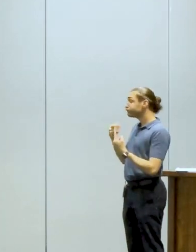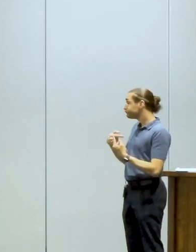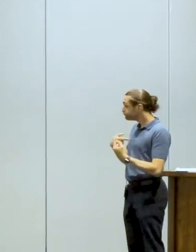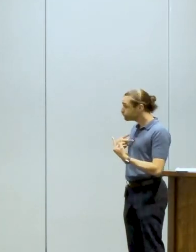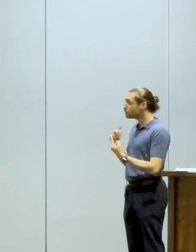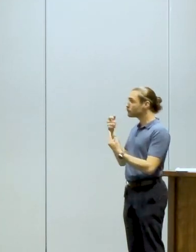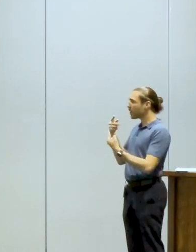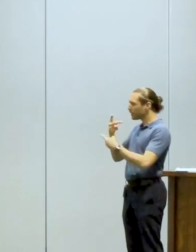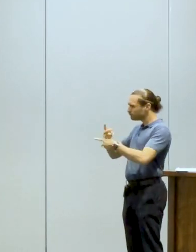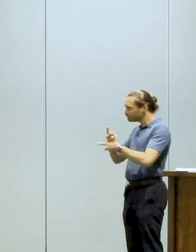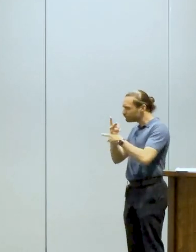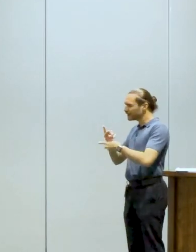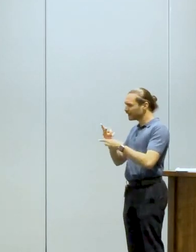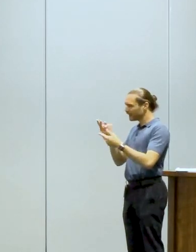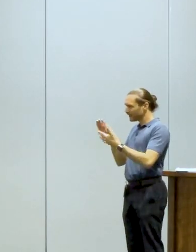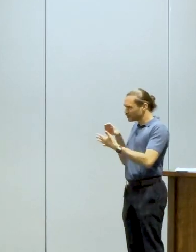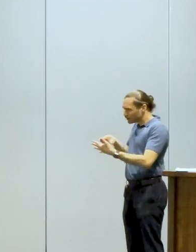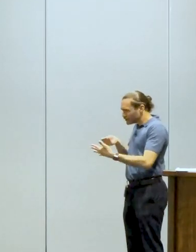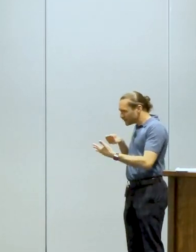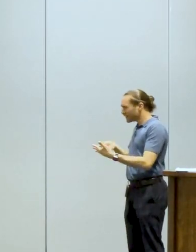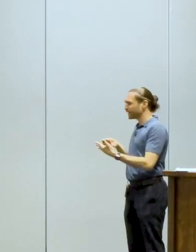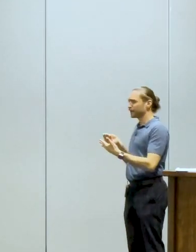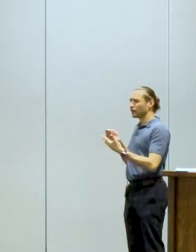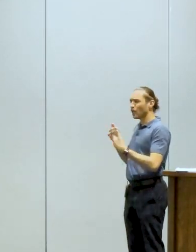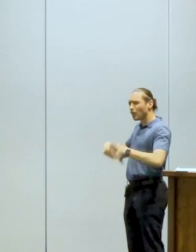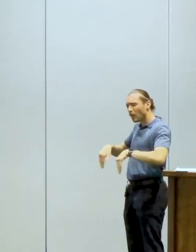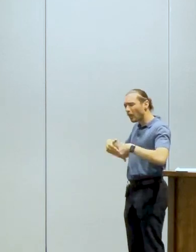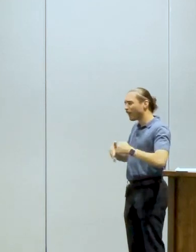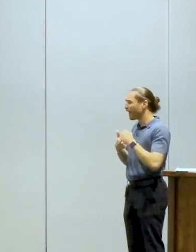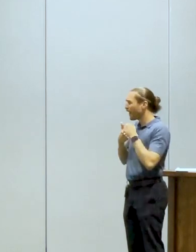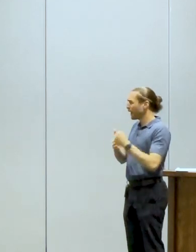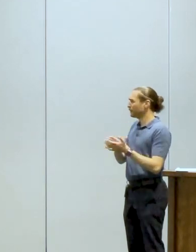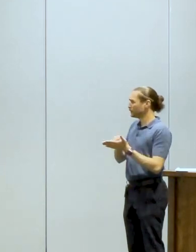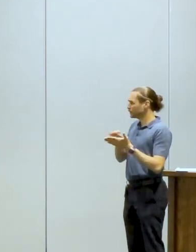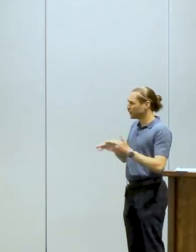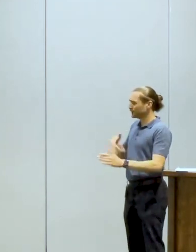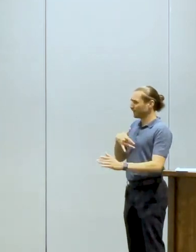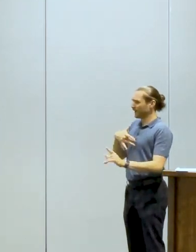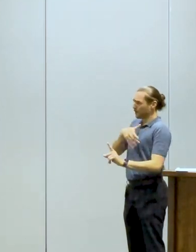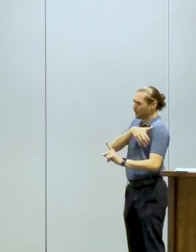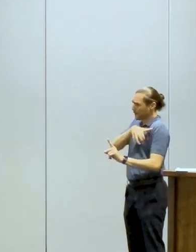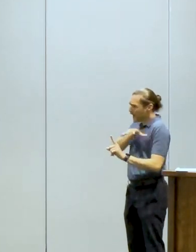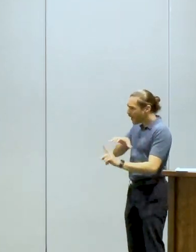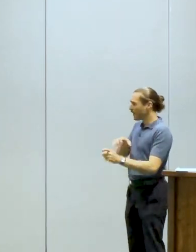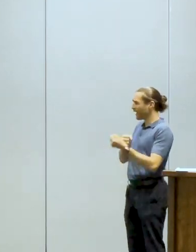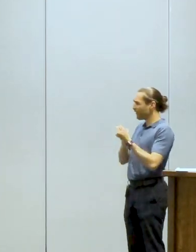break down barriers, empower our students and make them their own self advocates again. My name is Dr Jaron pashke. My name